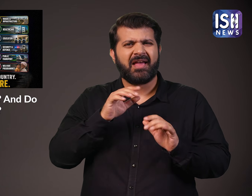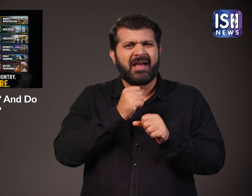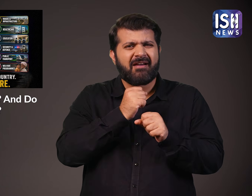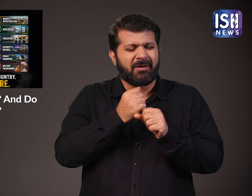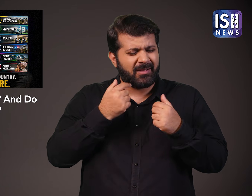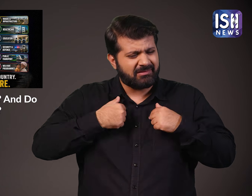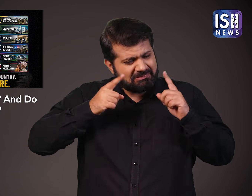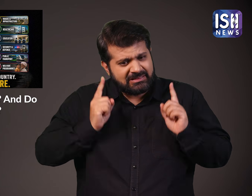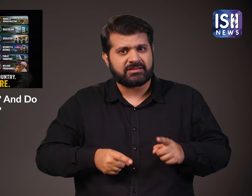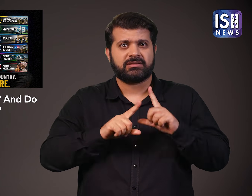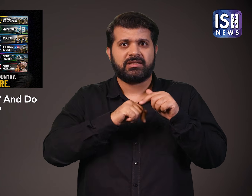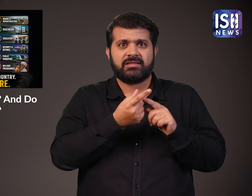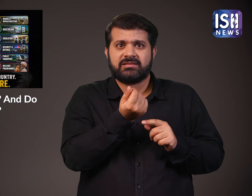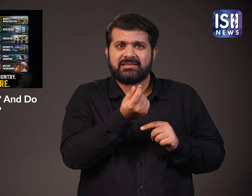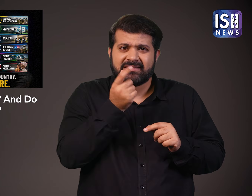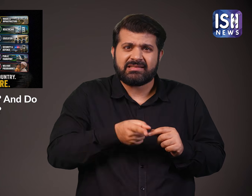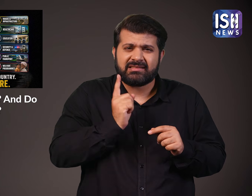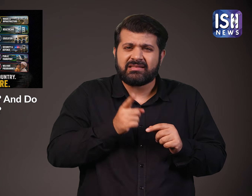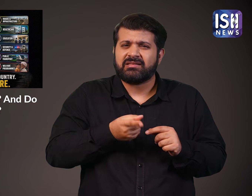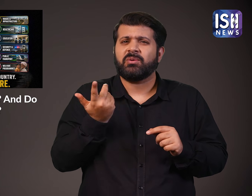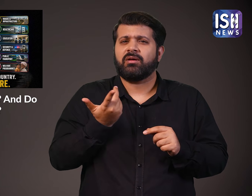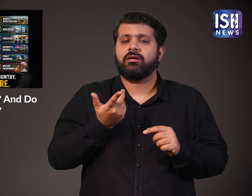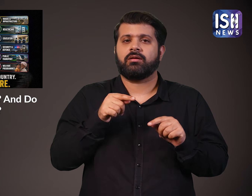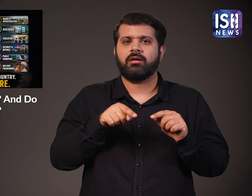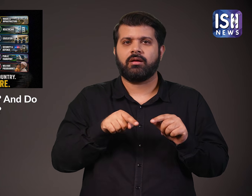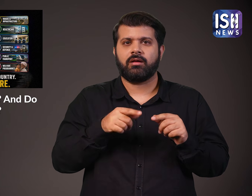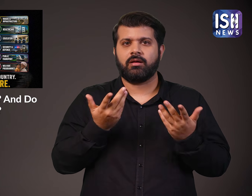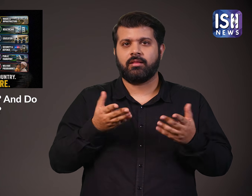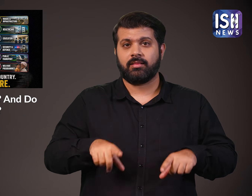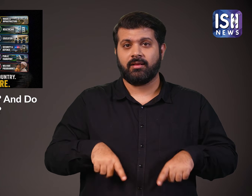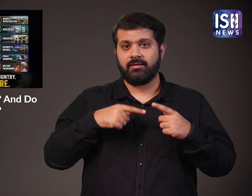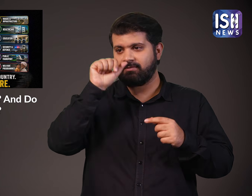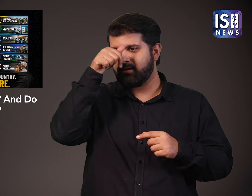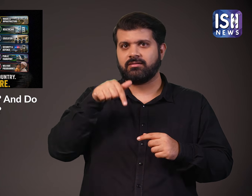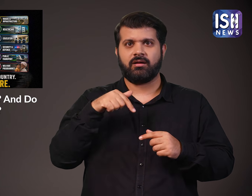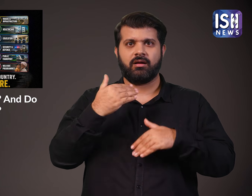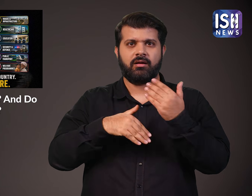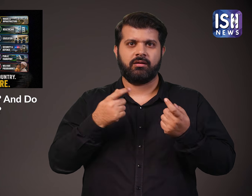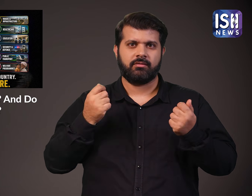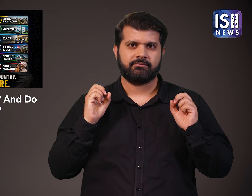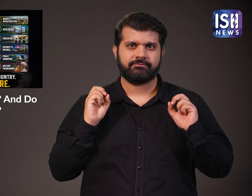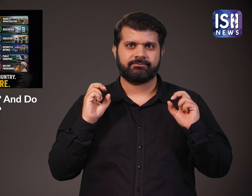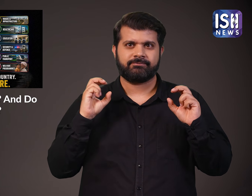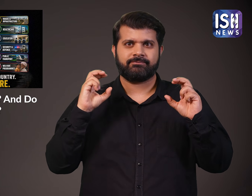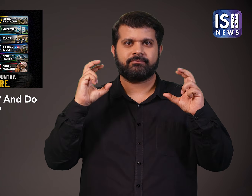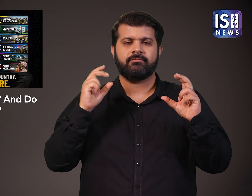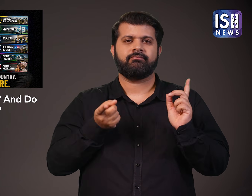Why does the Government need tax money? Well, running a country is expensive,